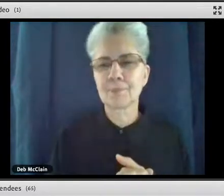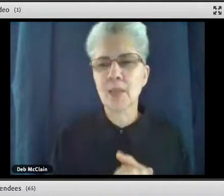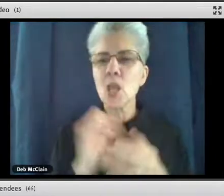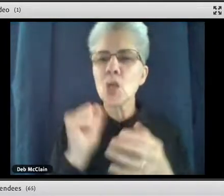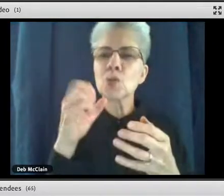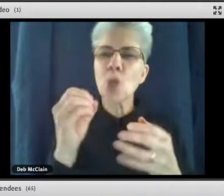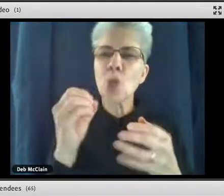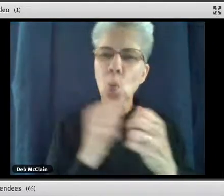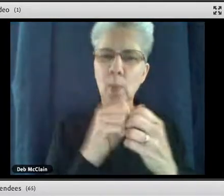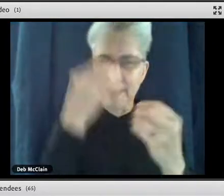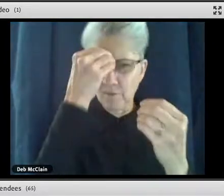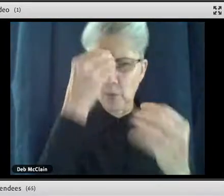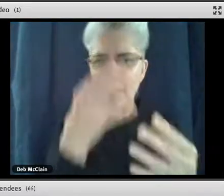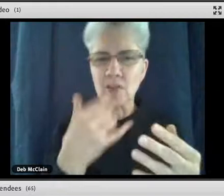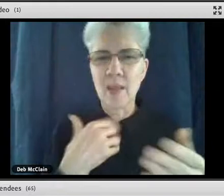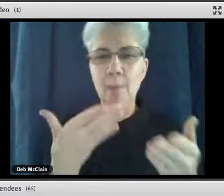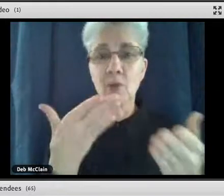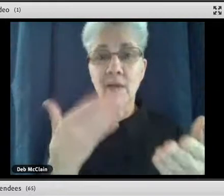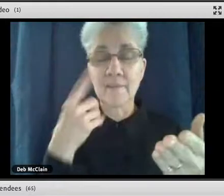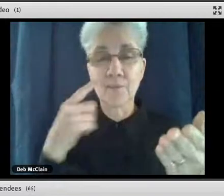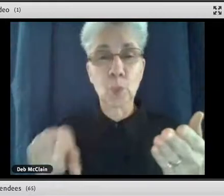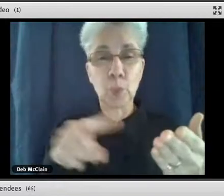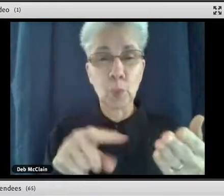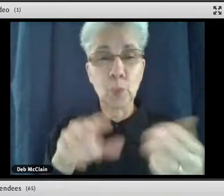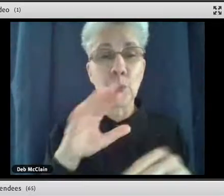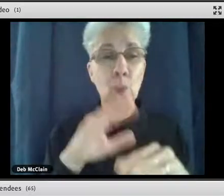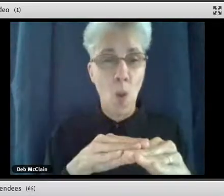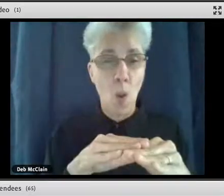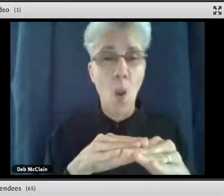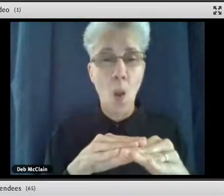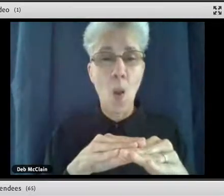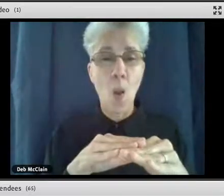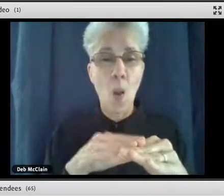and 1 for fiction not further specified. So with the information